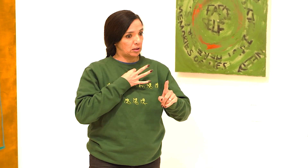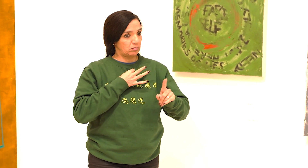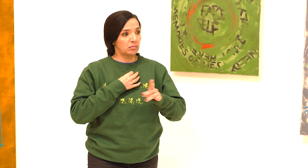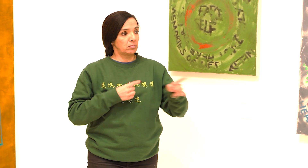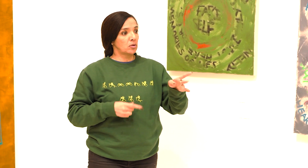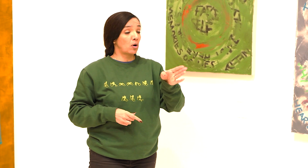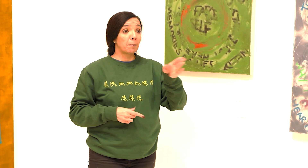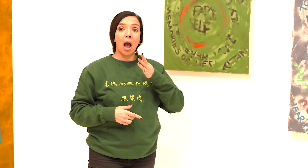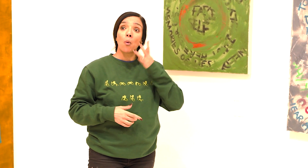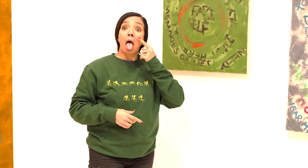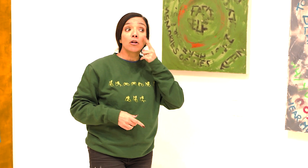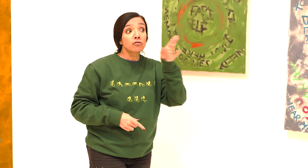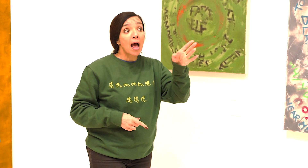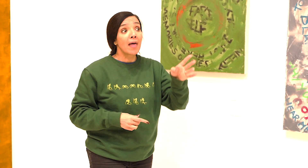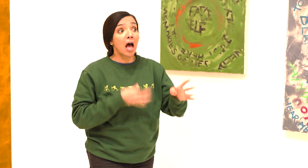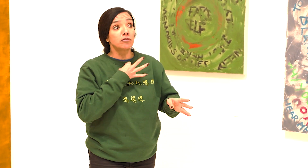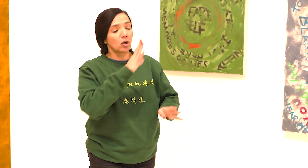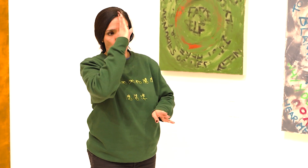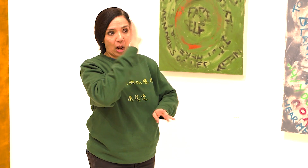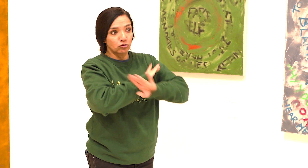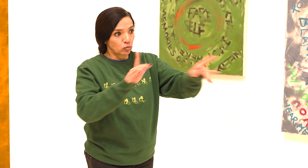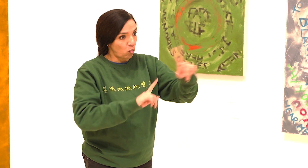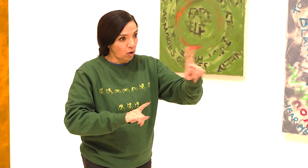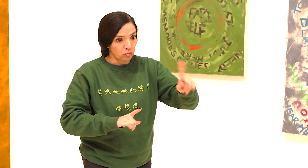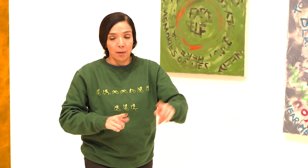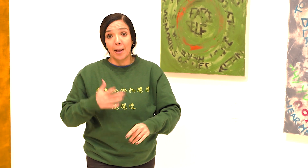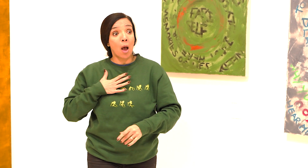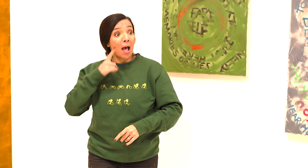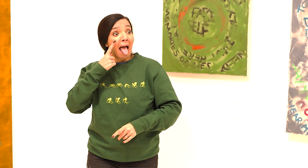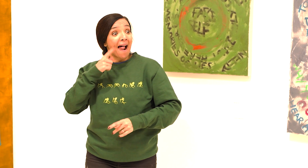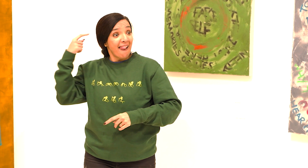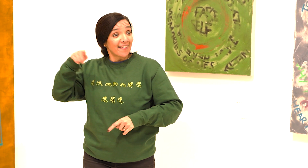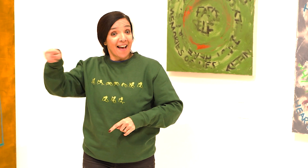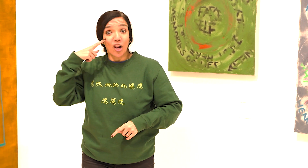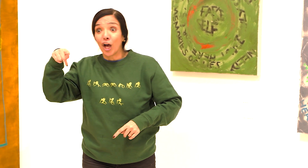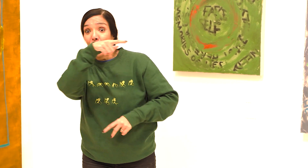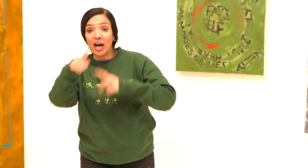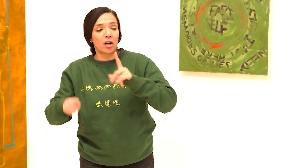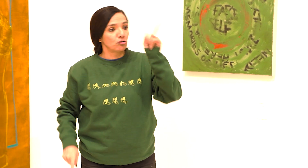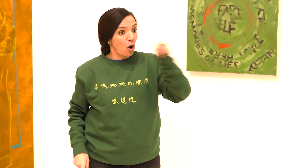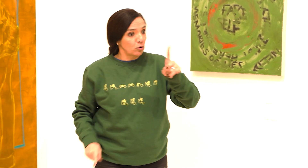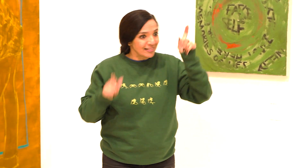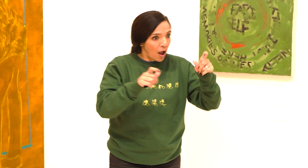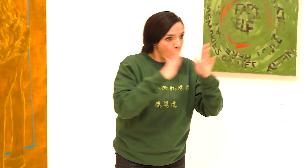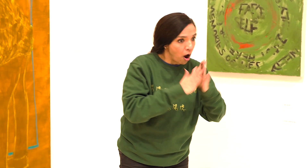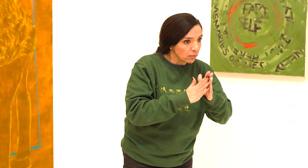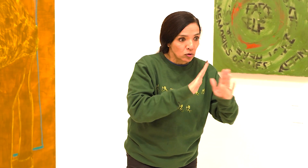"Don't you dare. It's risky." If I wanted to go and explore something, they'd say, "It's dangerous. Don't you dare." If I wanted to go and look at anything, they'd say,